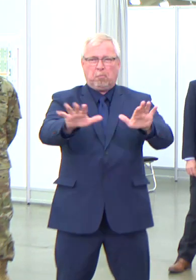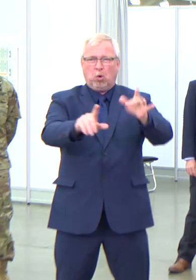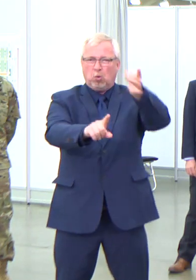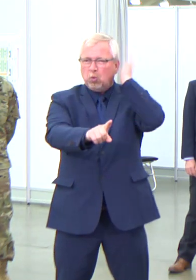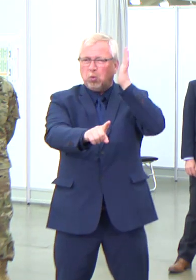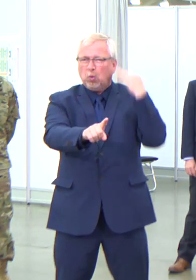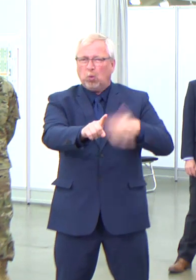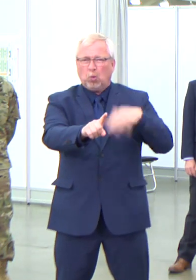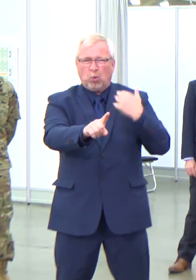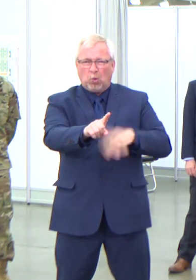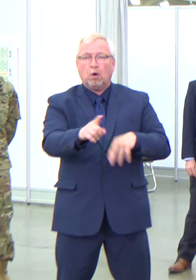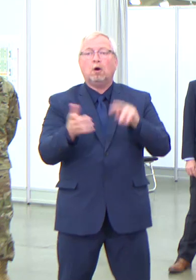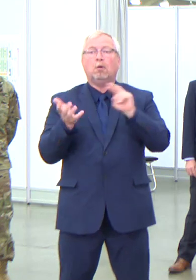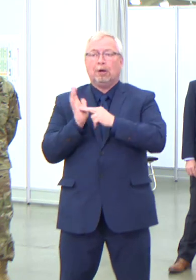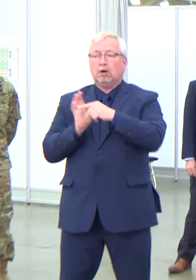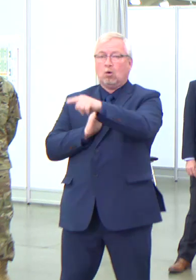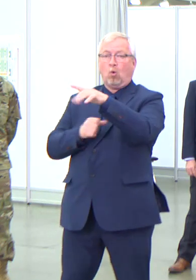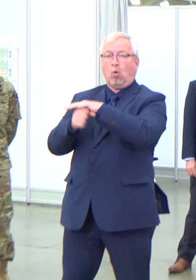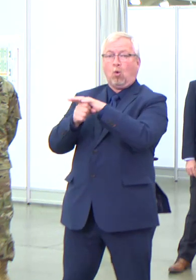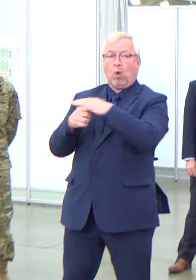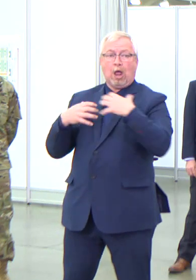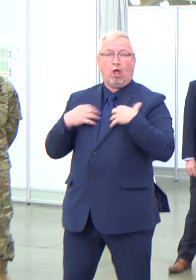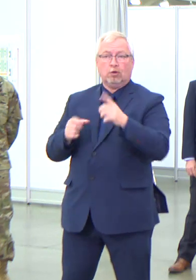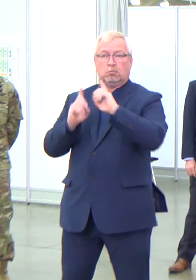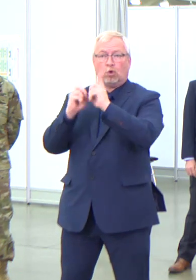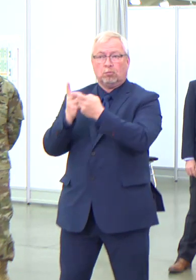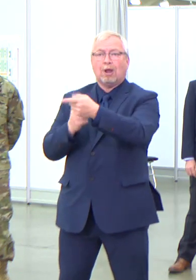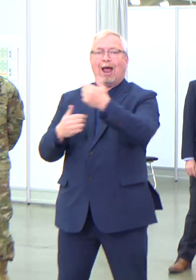of exacerbating the spread of COVID-19, then that jurisdiction shall have the power